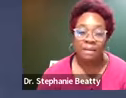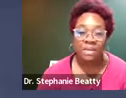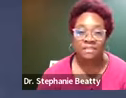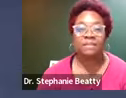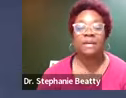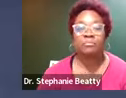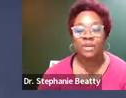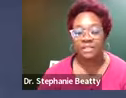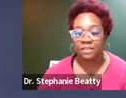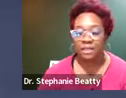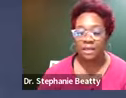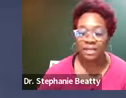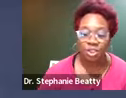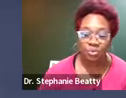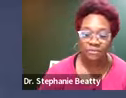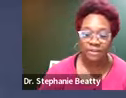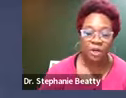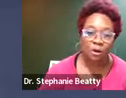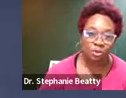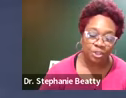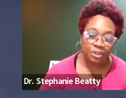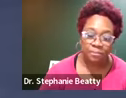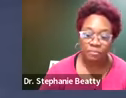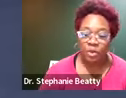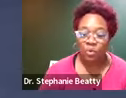and that means that they embrace the history of Deaf culture,